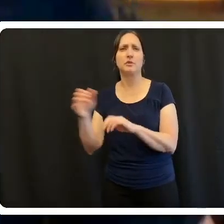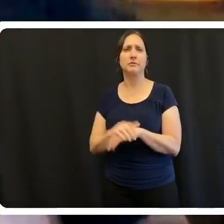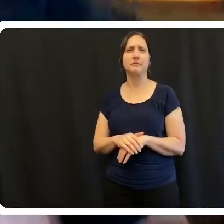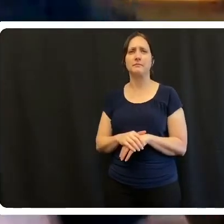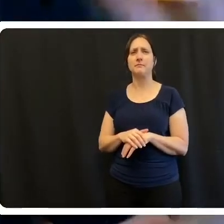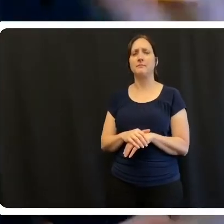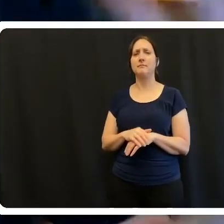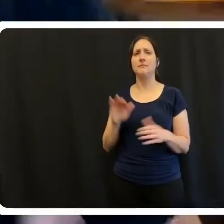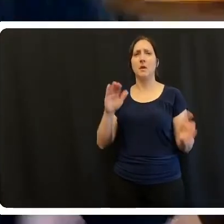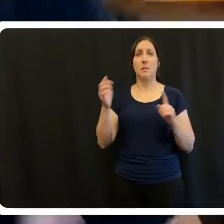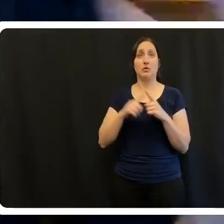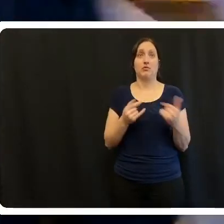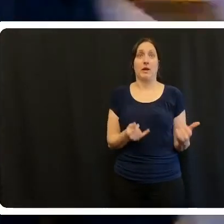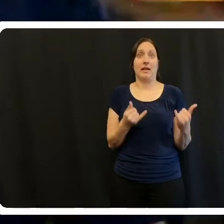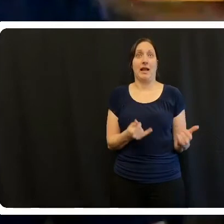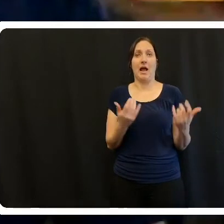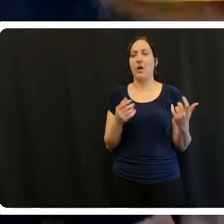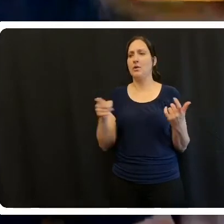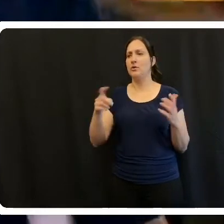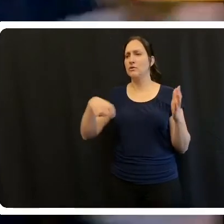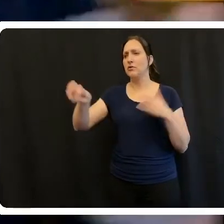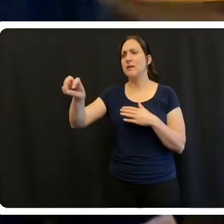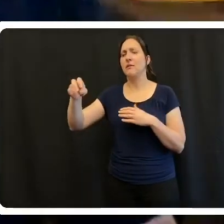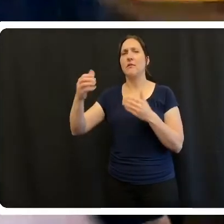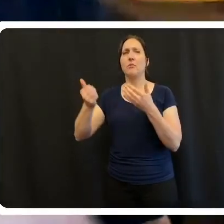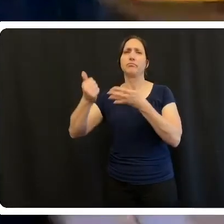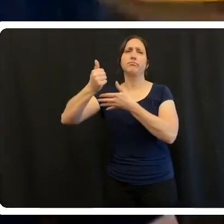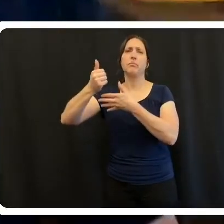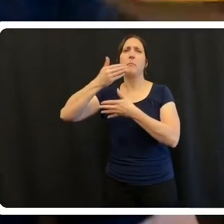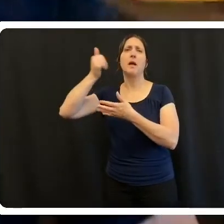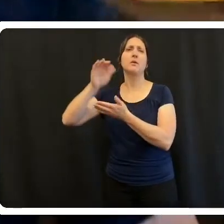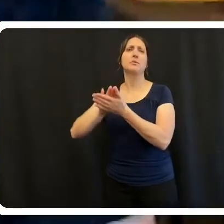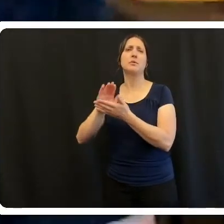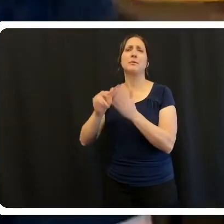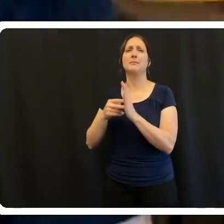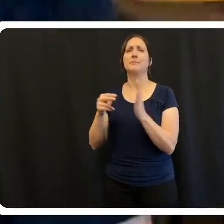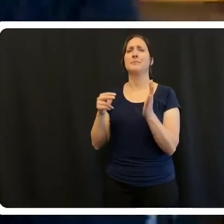They were going to better schools. Maybe the impact to learning wouldn't have been that bad,